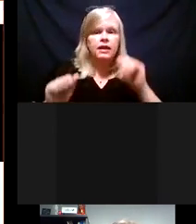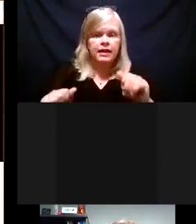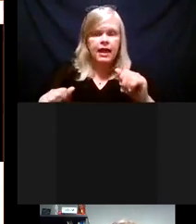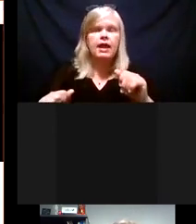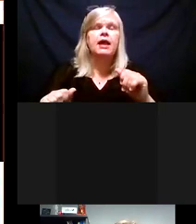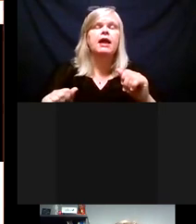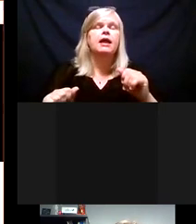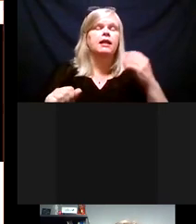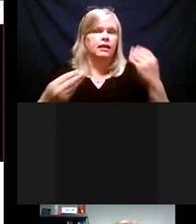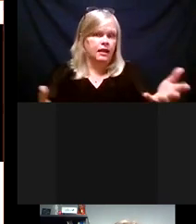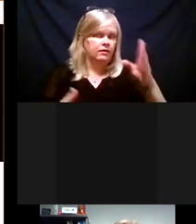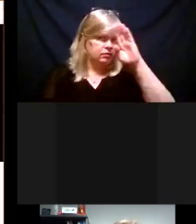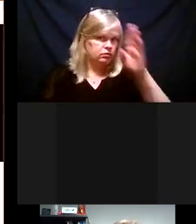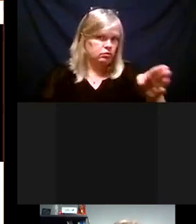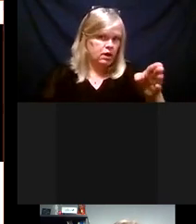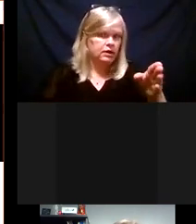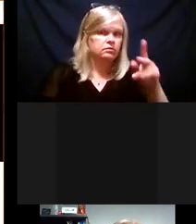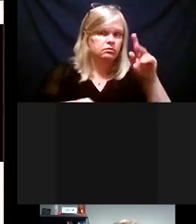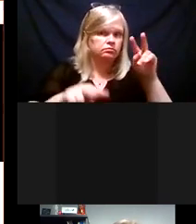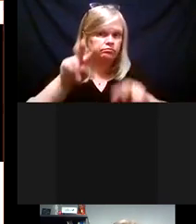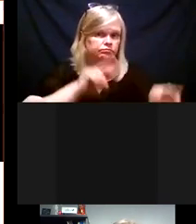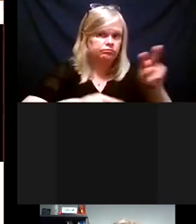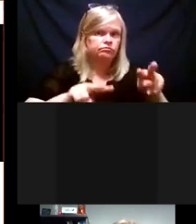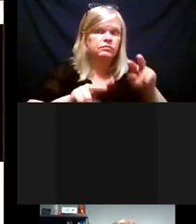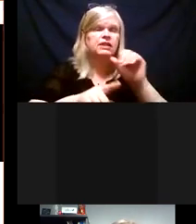SITUATIONS. OUR FOCUS FOR THE GRANT